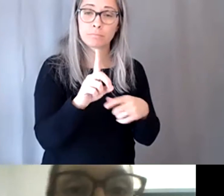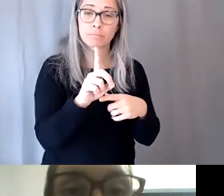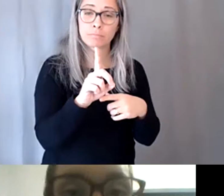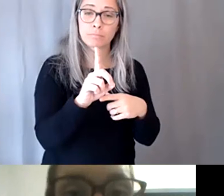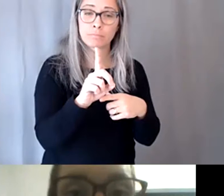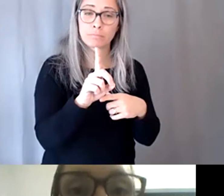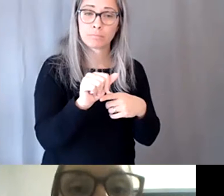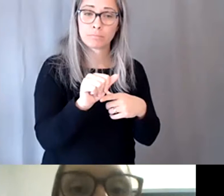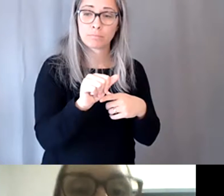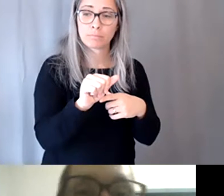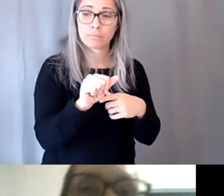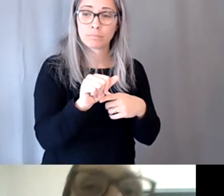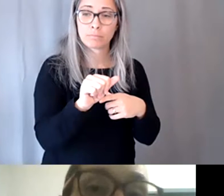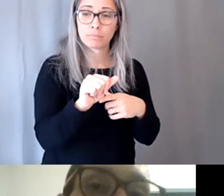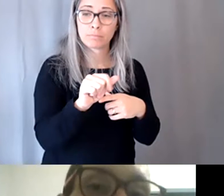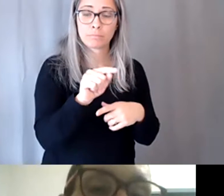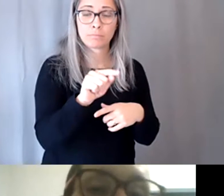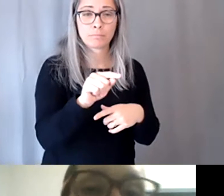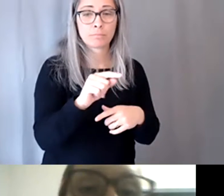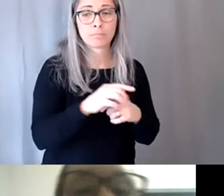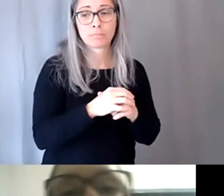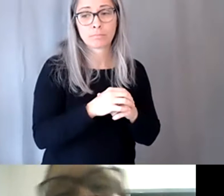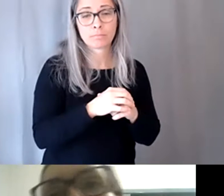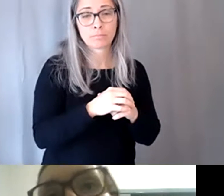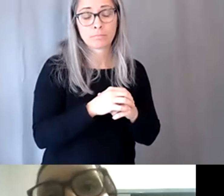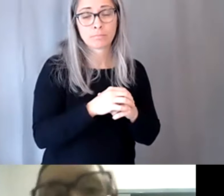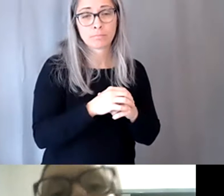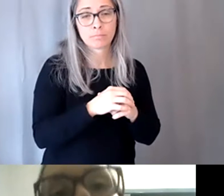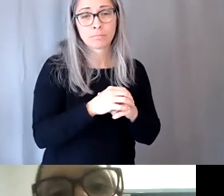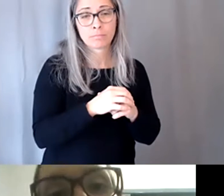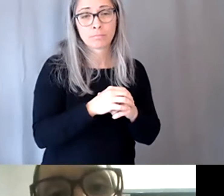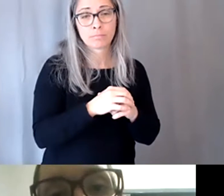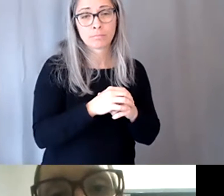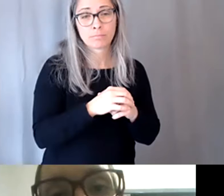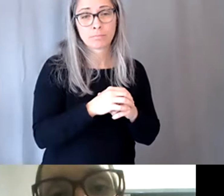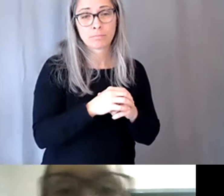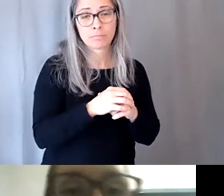experiment the problems of specialization